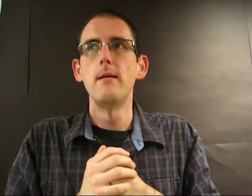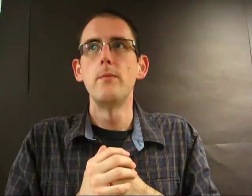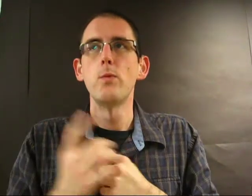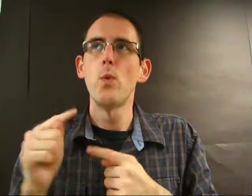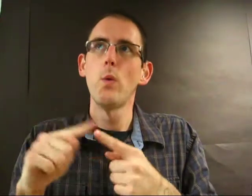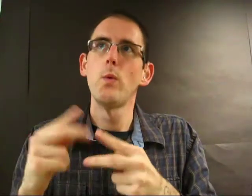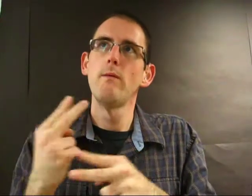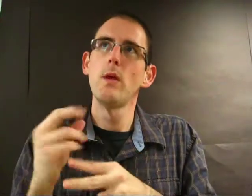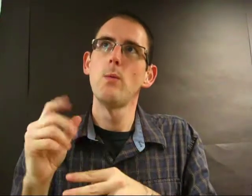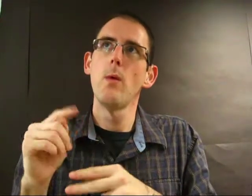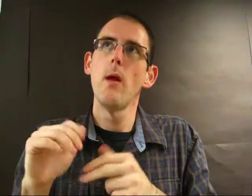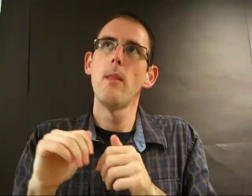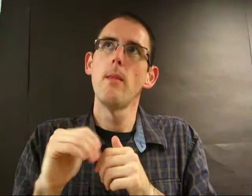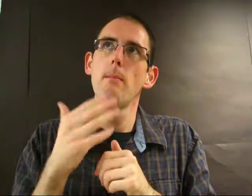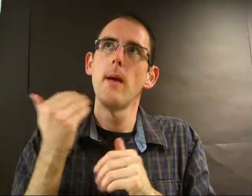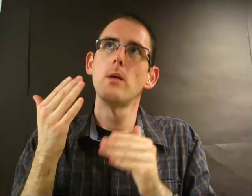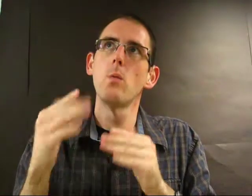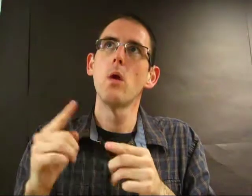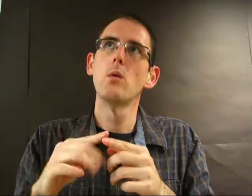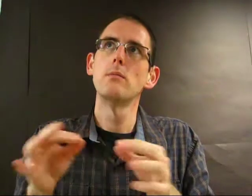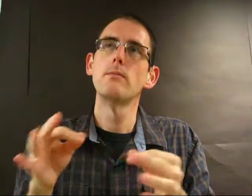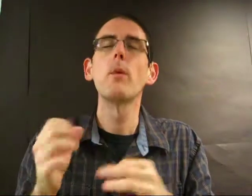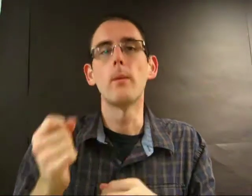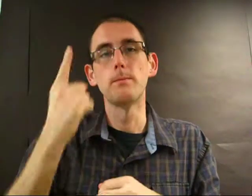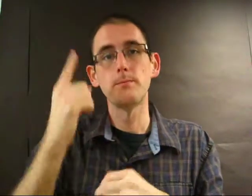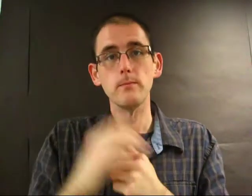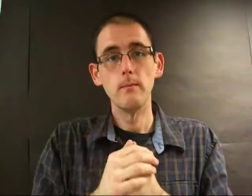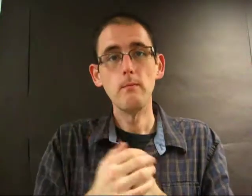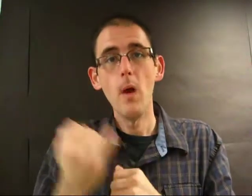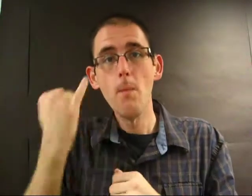I'm trying to figure out how to explain ... okay.